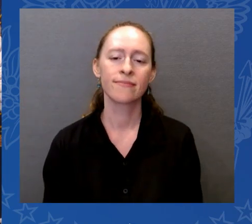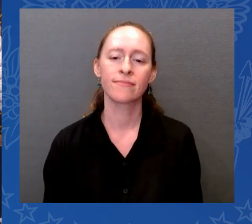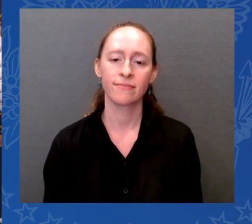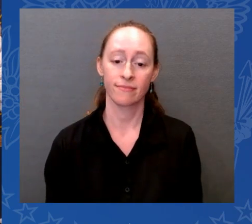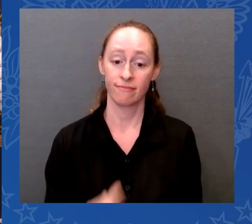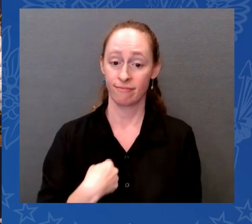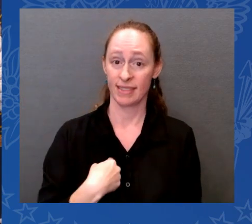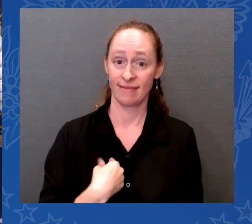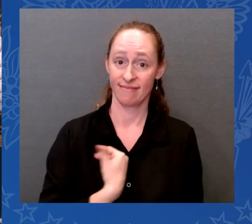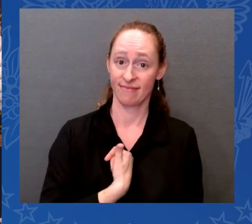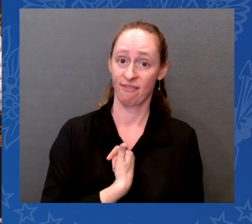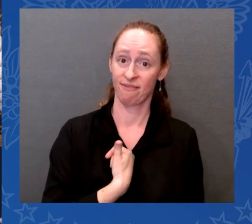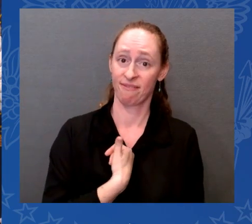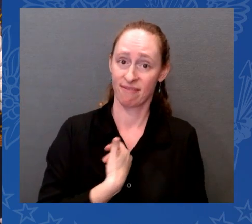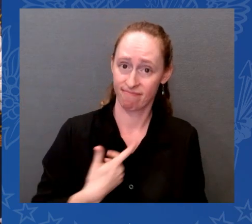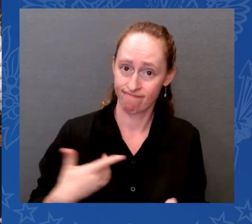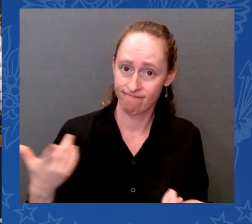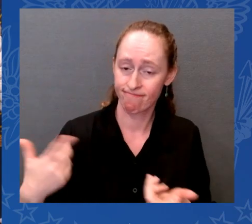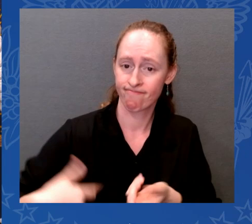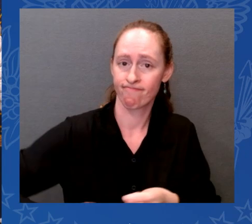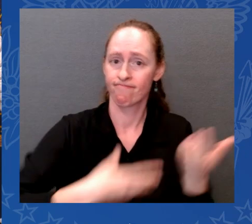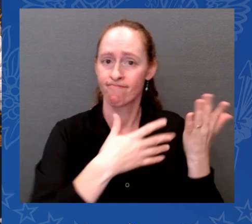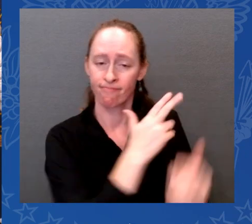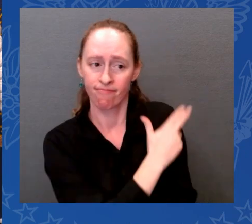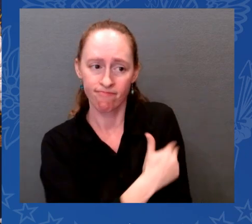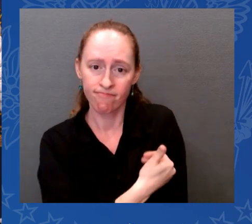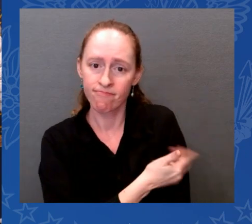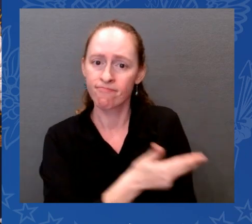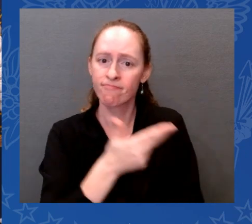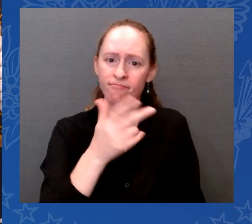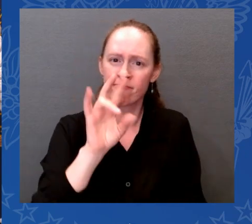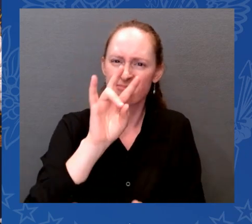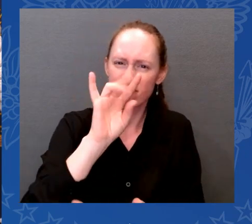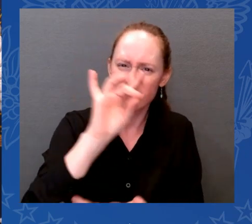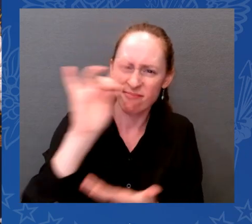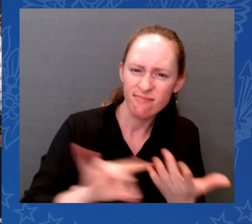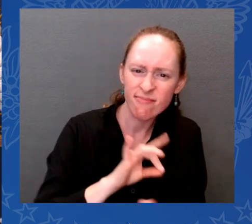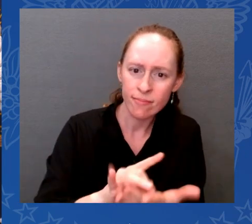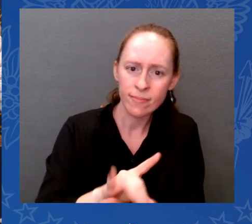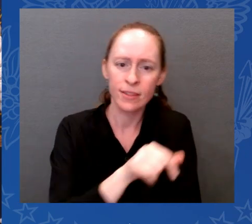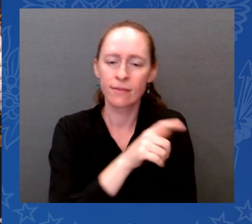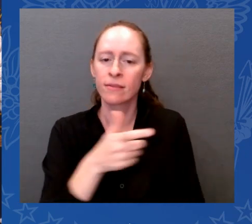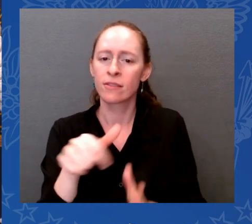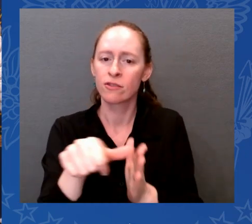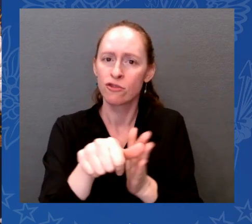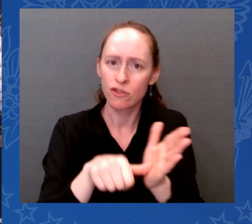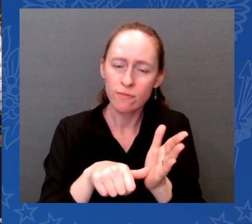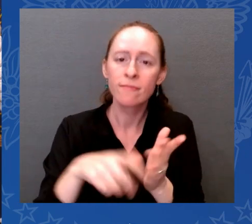with a cranial aneurism -- in the middle of a snowstorm by my fire company. They got me down. They saved my life.